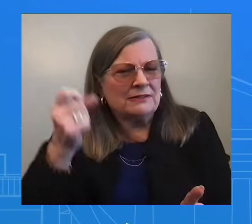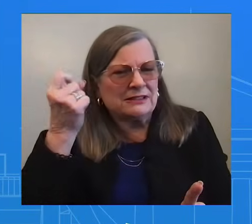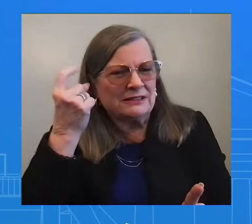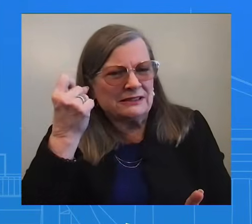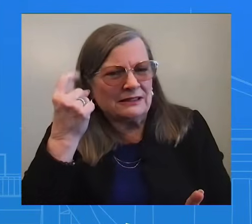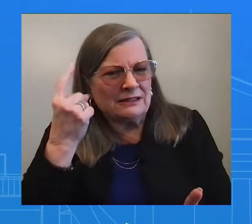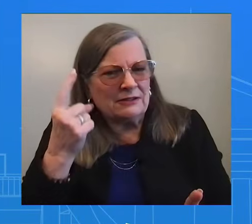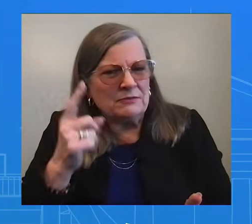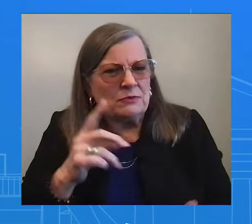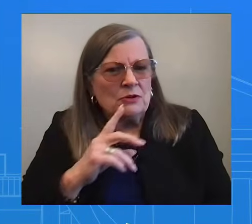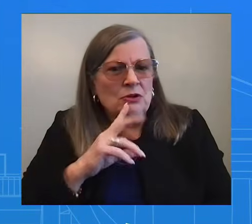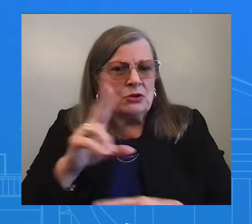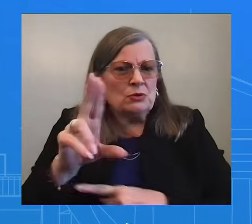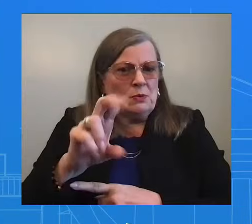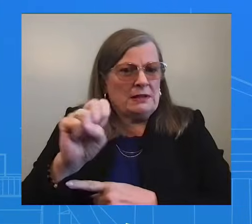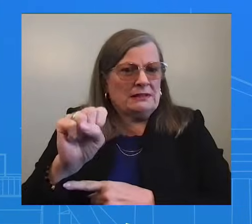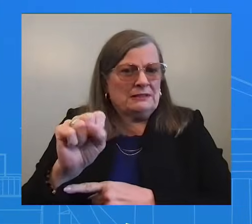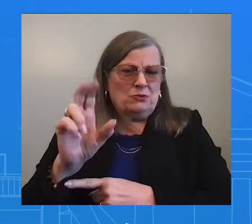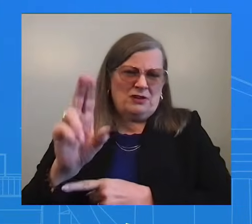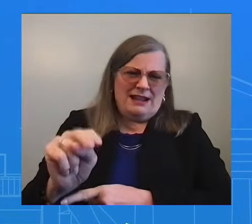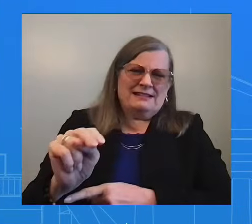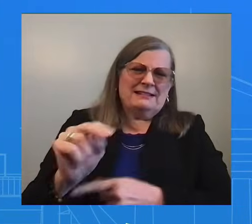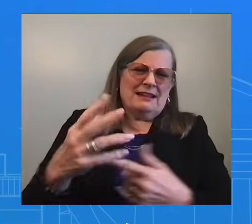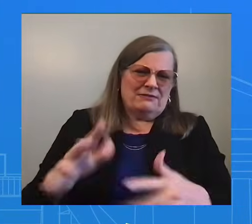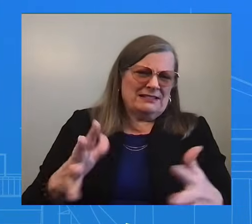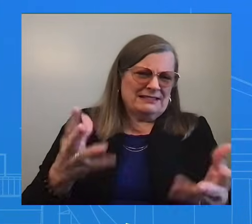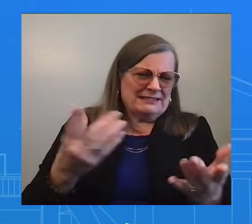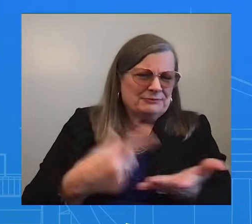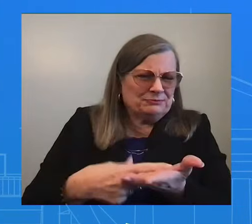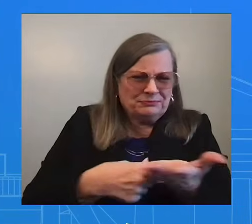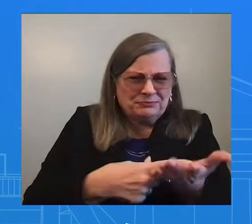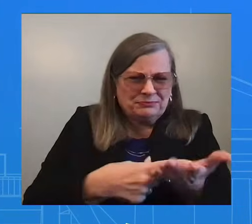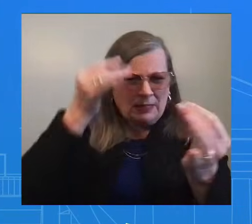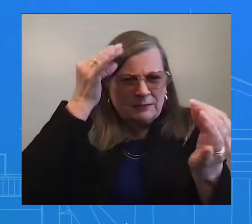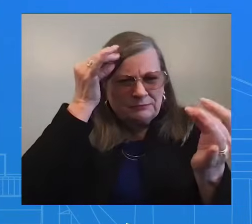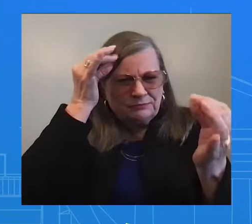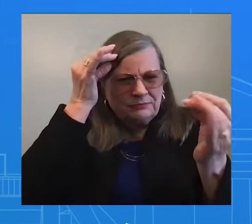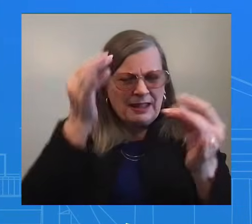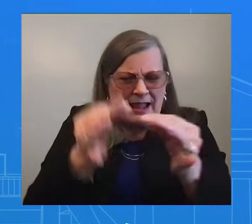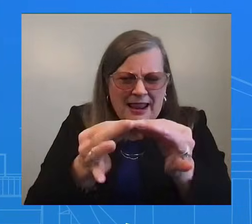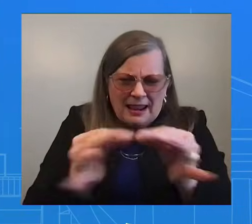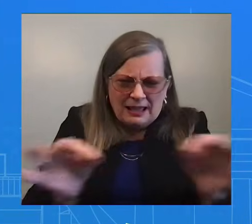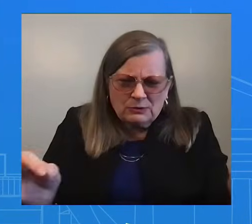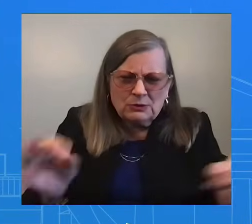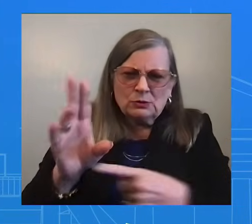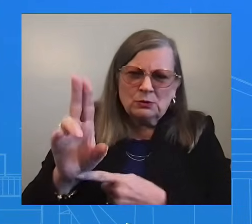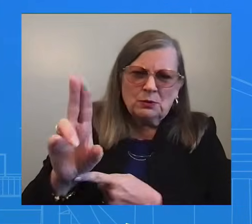So, let's not get ahead of where we are in the process. And I think all you have to do is look at what -- what we've been able to do around the world